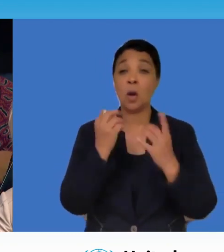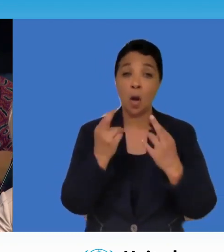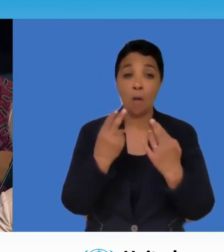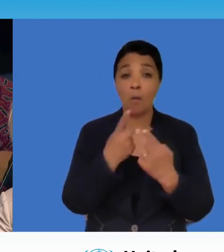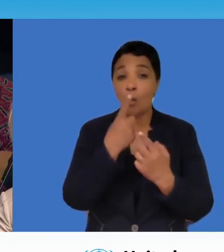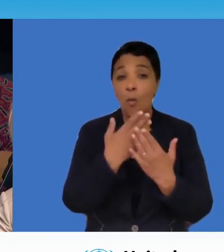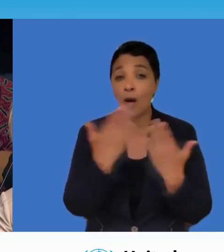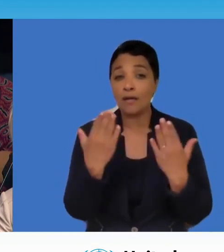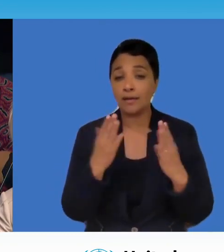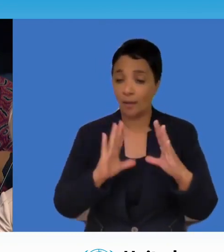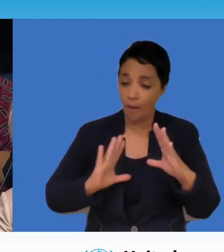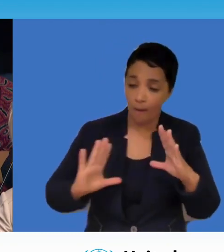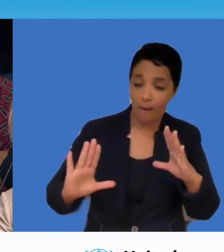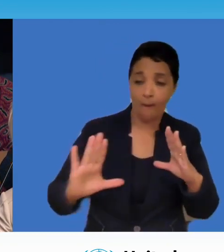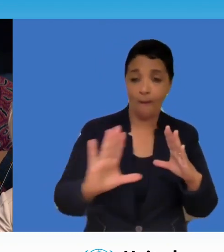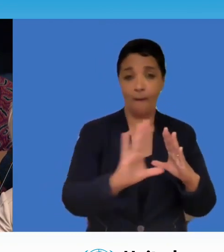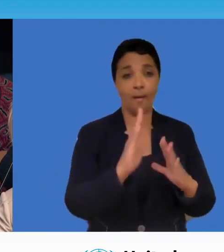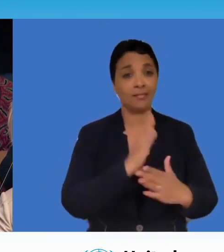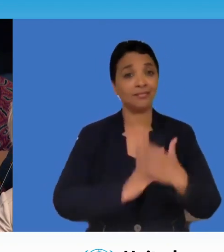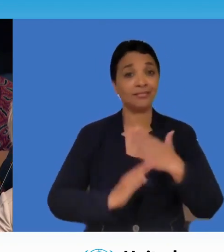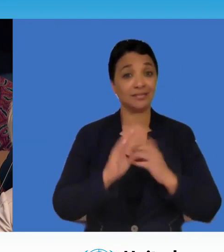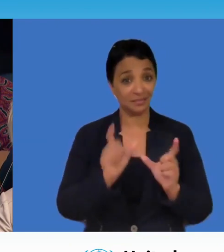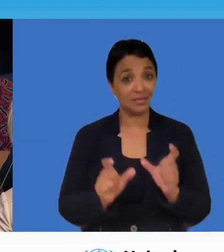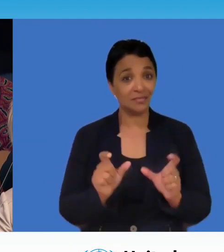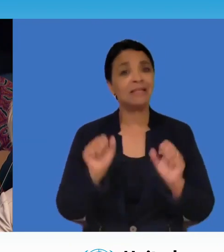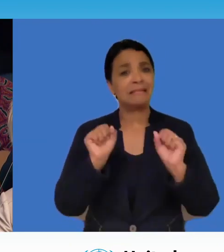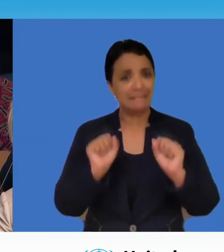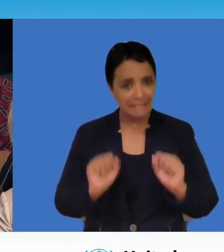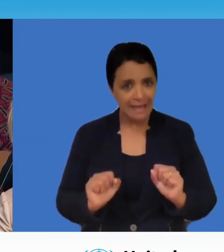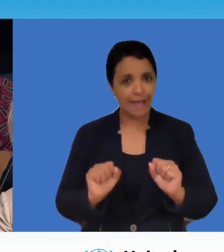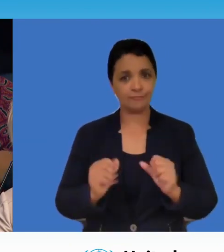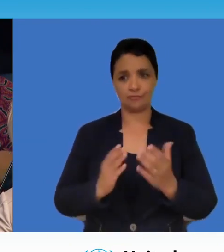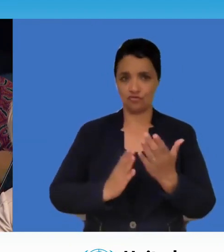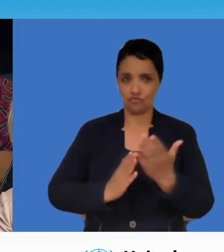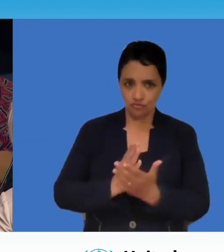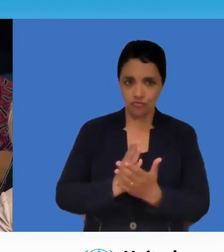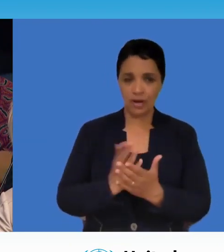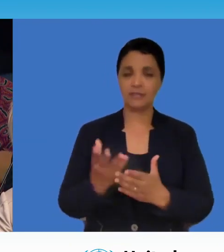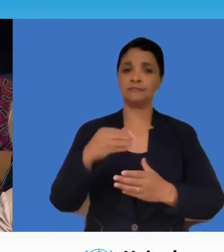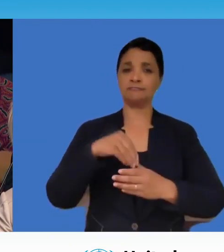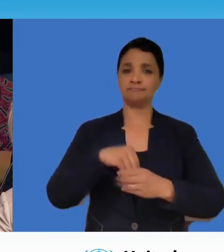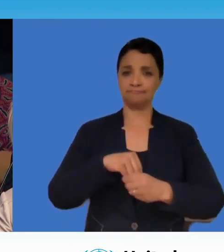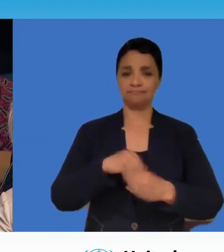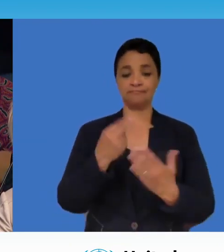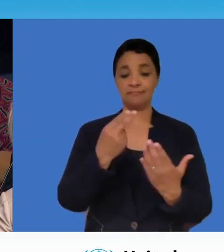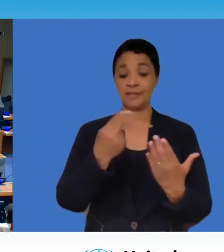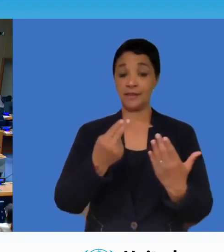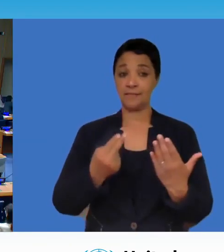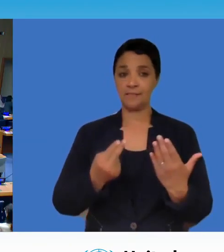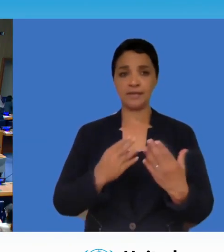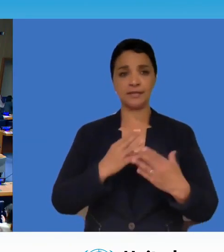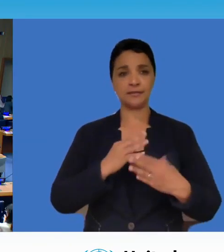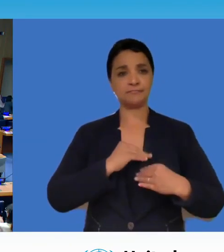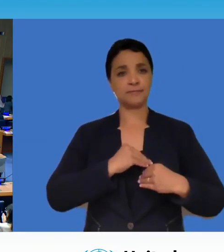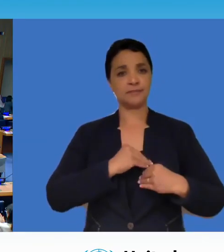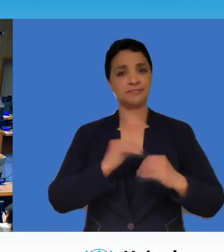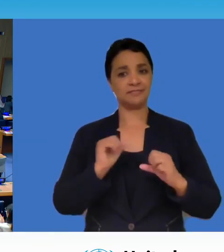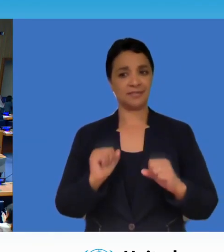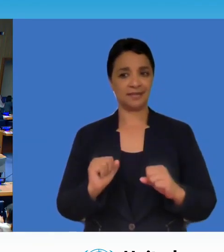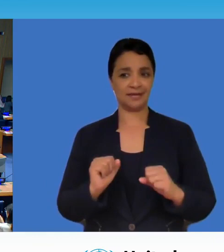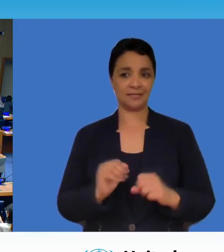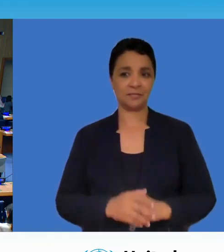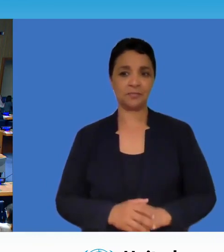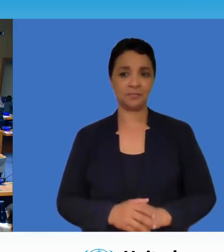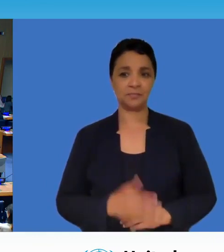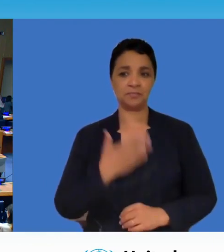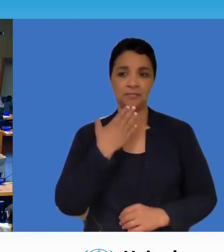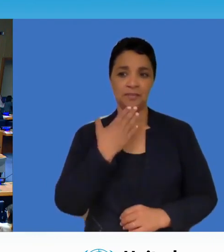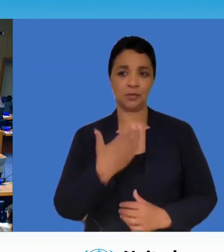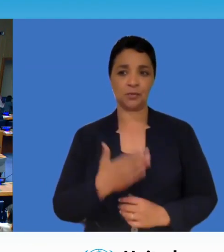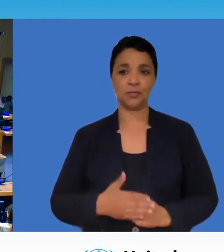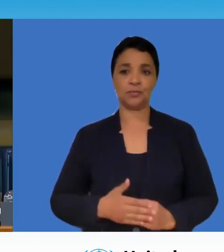again have the ability and have the right to participate in that hunt thank you very much